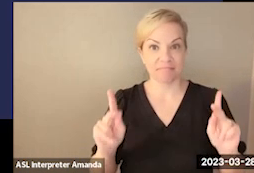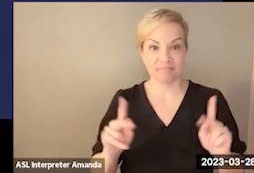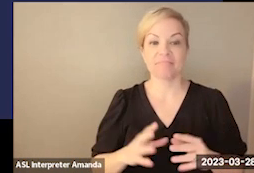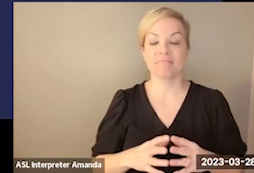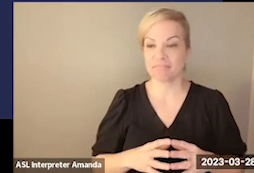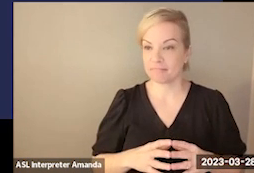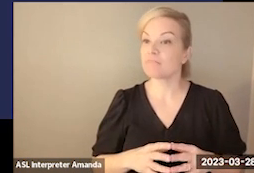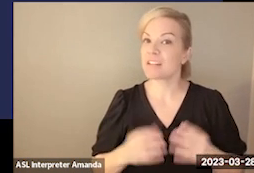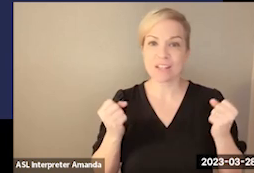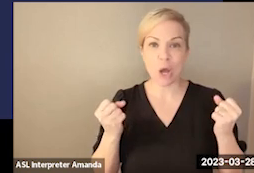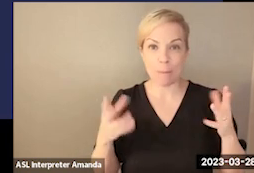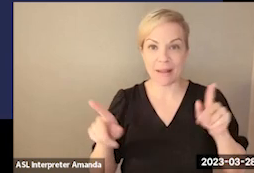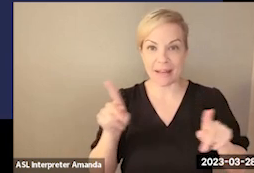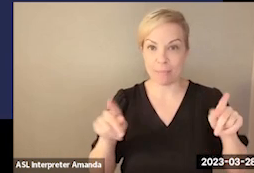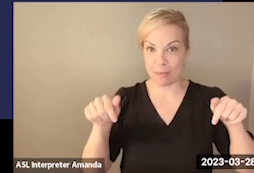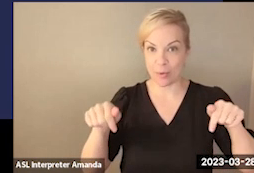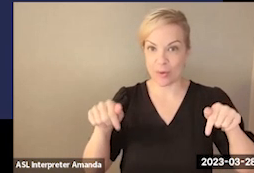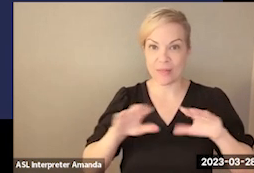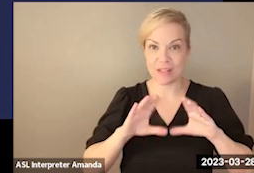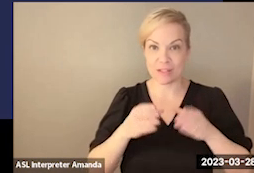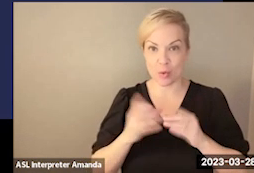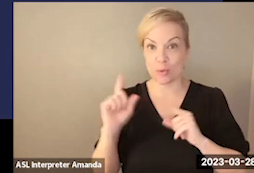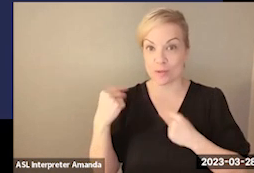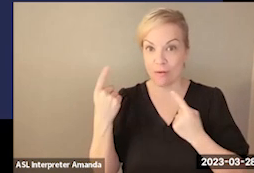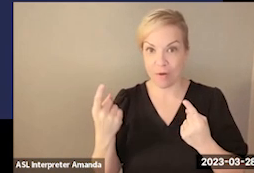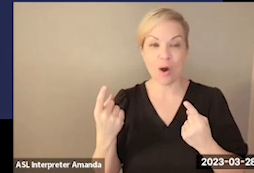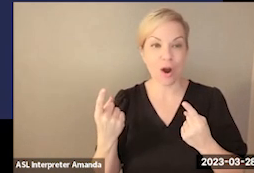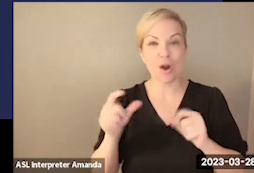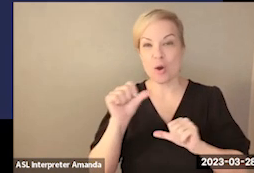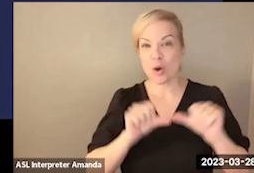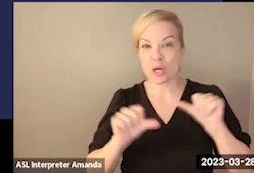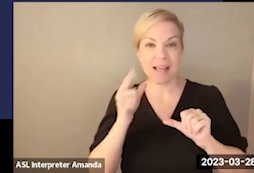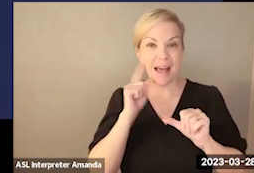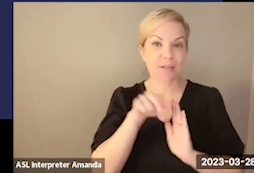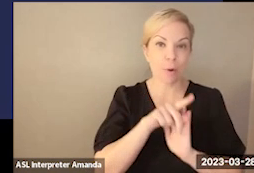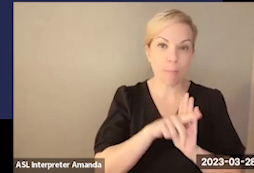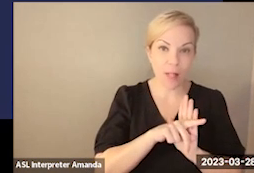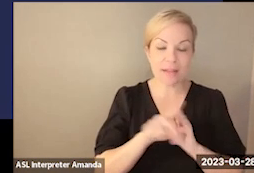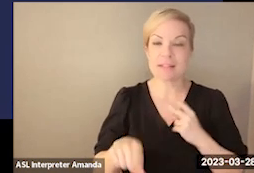Debbie Stine, Science & Technology Policy Academy: we have a lot of people in this group so far, who are signs for policy people and also